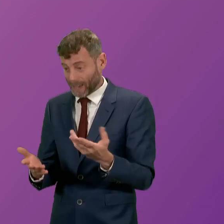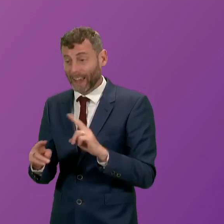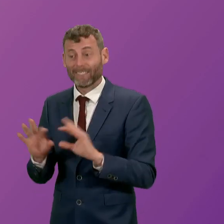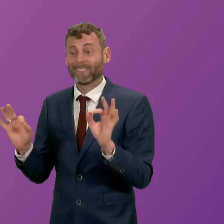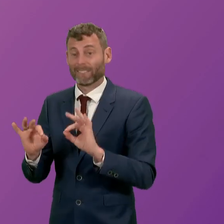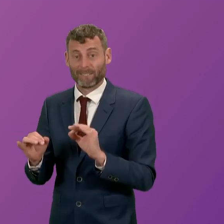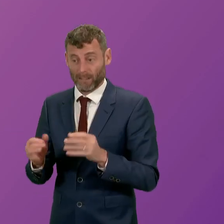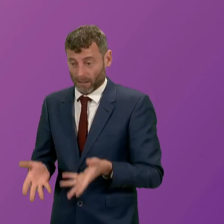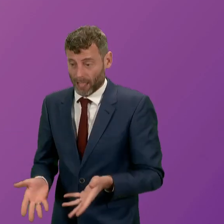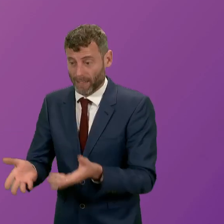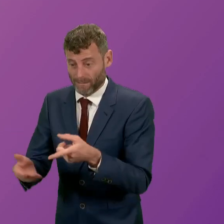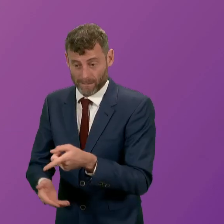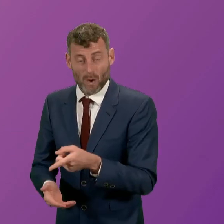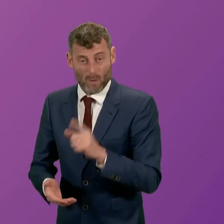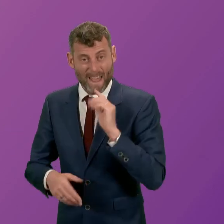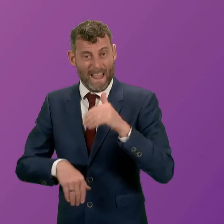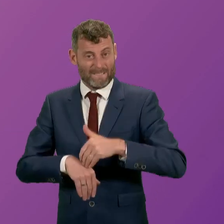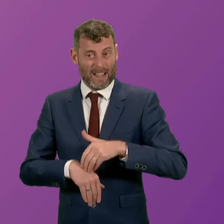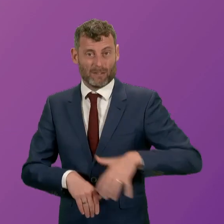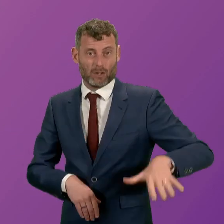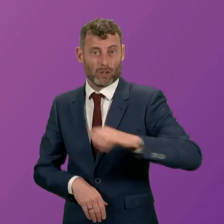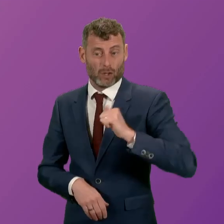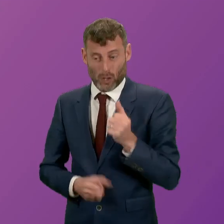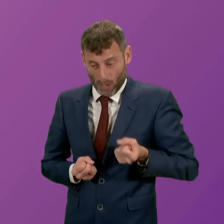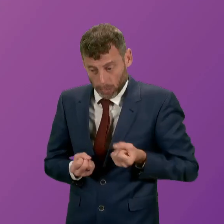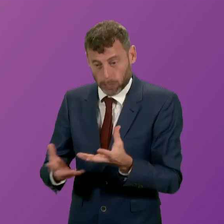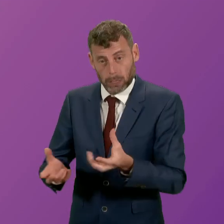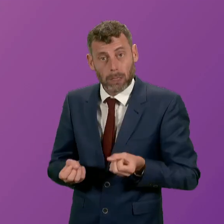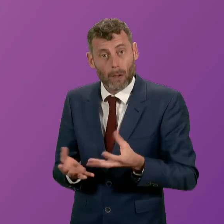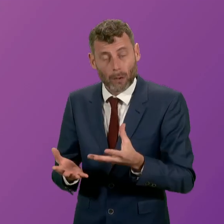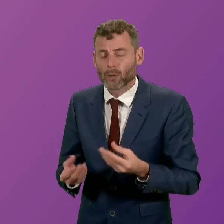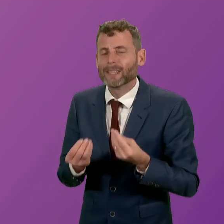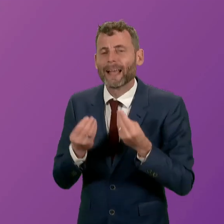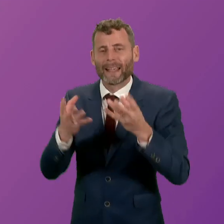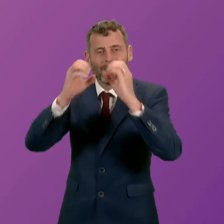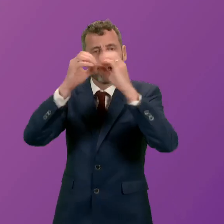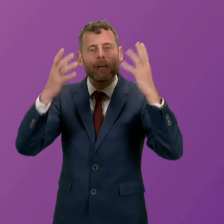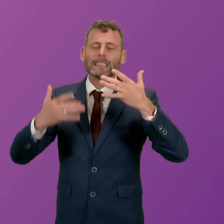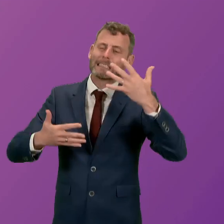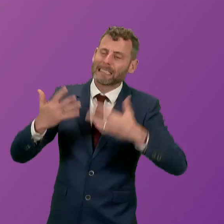In this chamber, we always seem to talk in statistics, to highlight how good we are or are